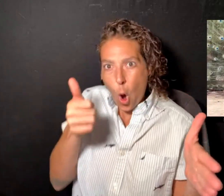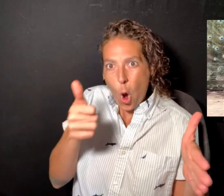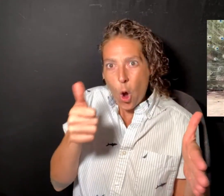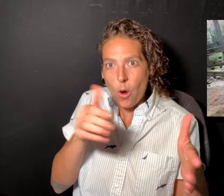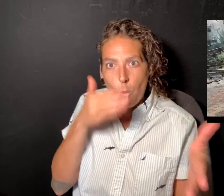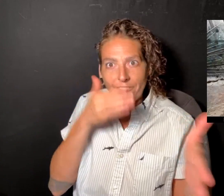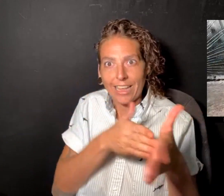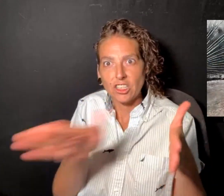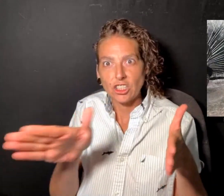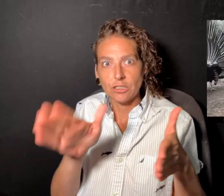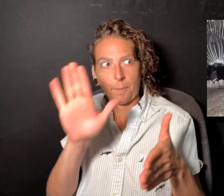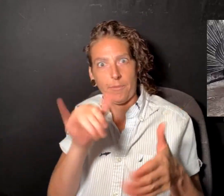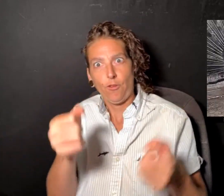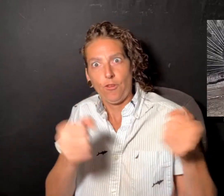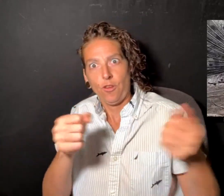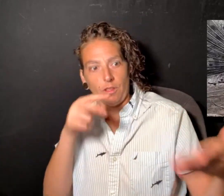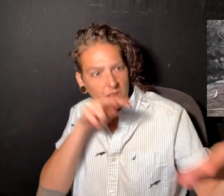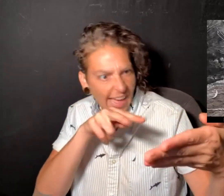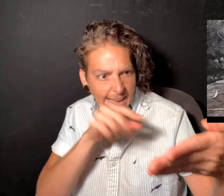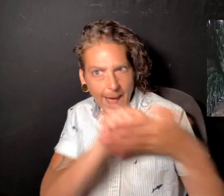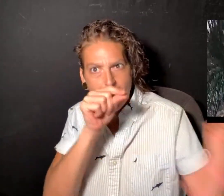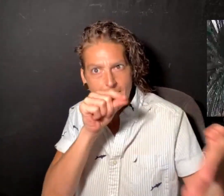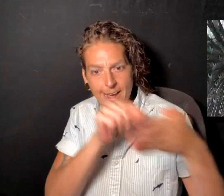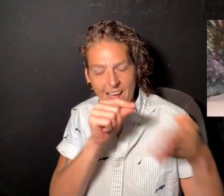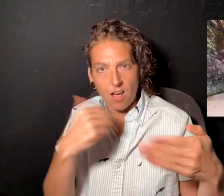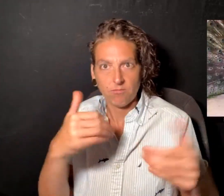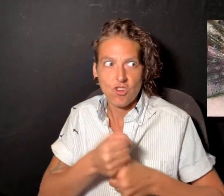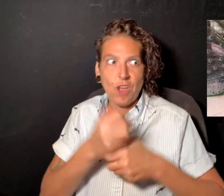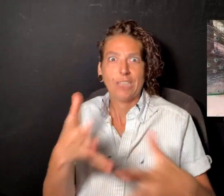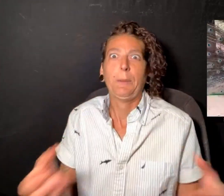reflection when they see them on sides of cars causing lots of damage.